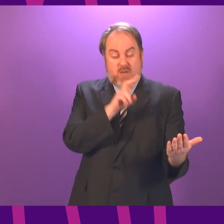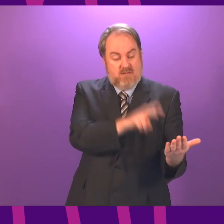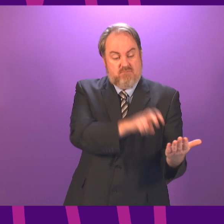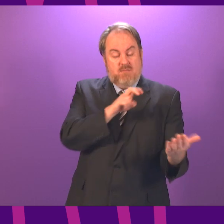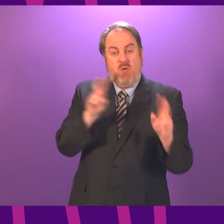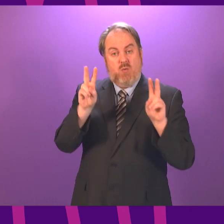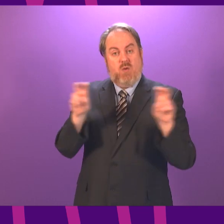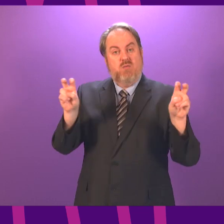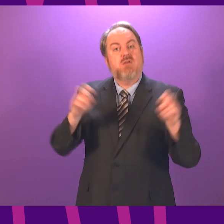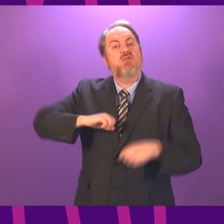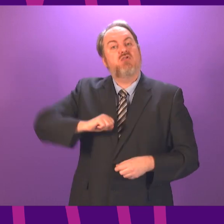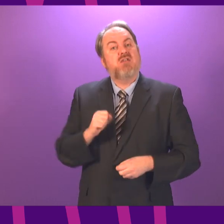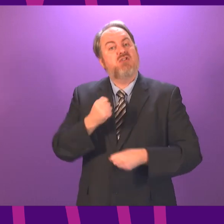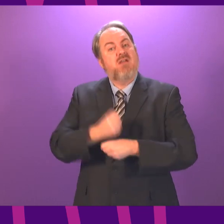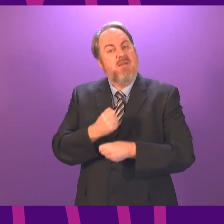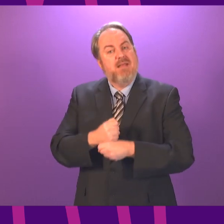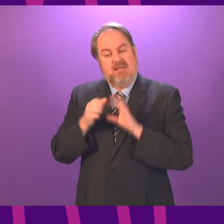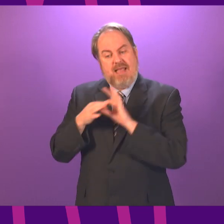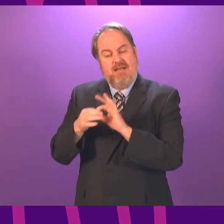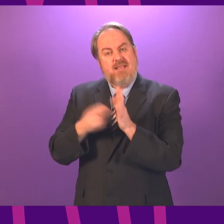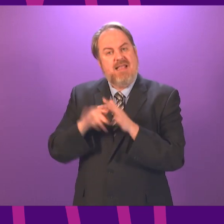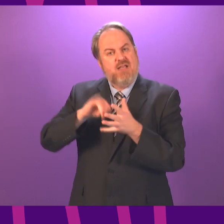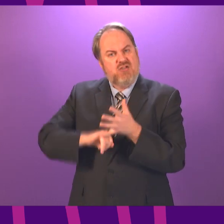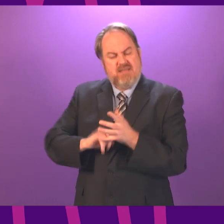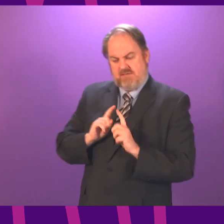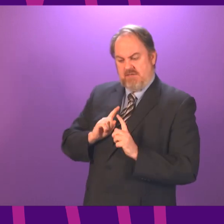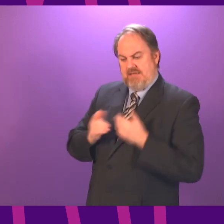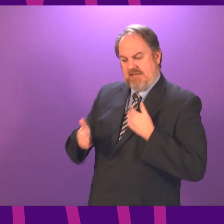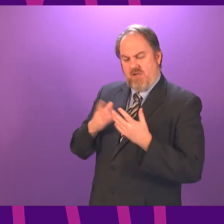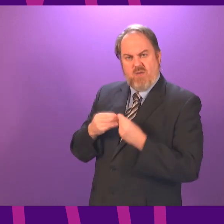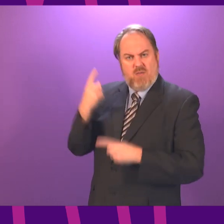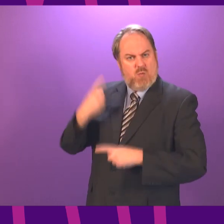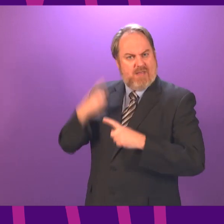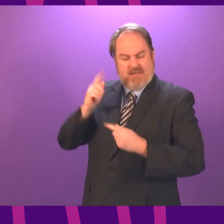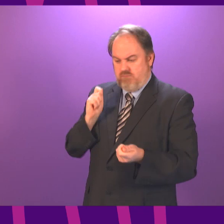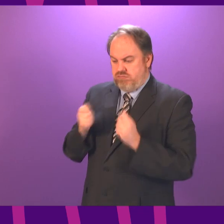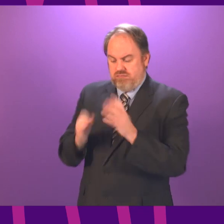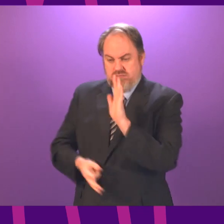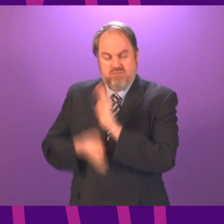is this: “The Scottish Government and NHS in Scotland responded quickly to the rapidly developing pandemic”.